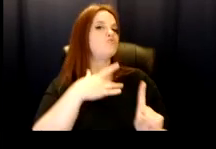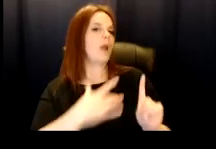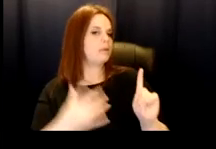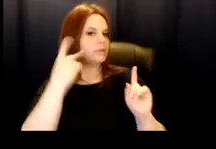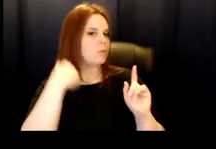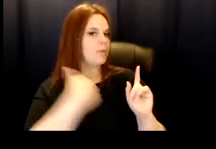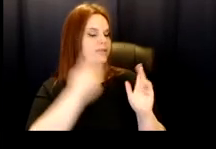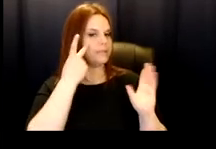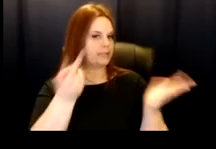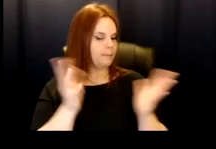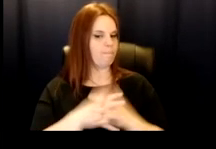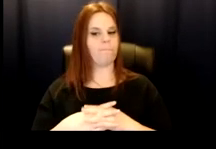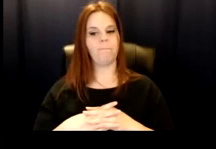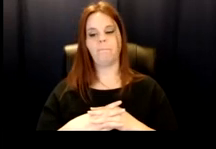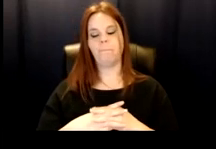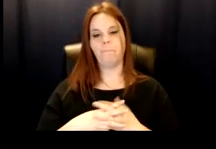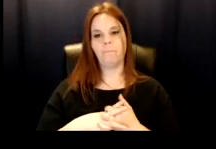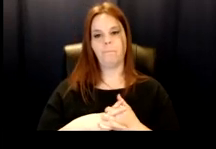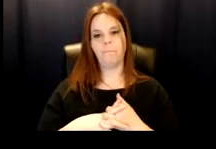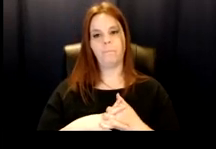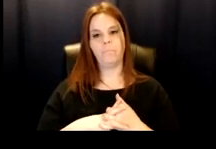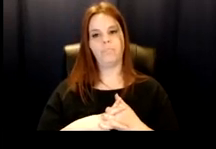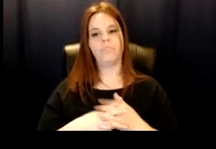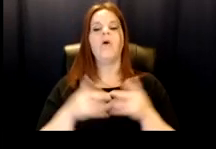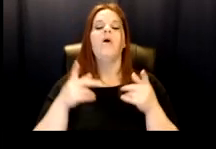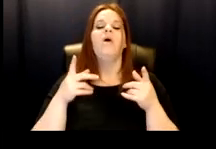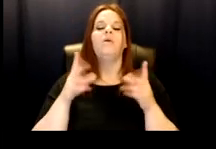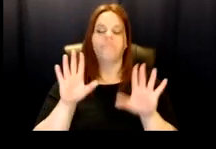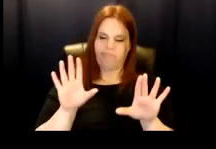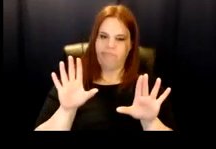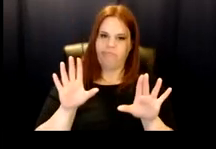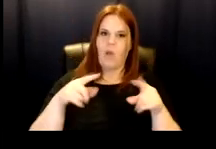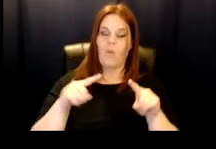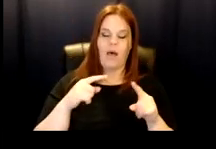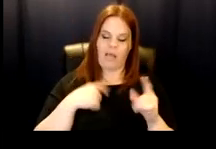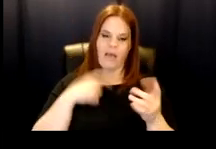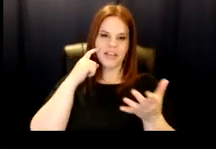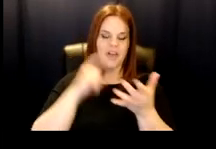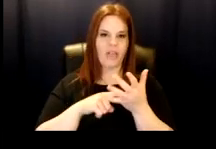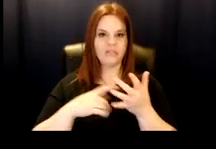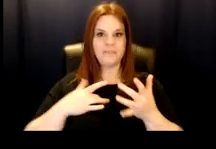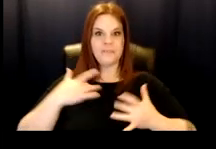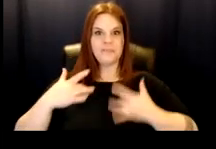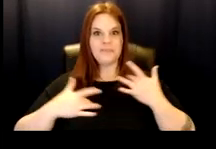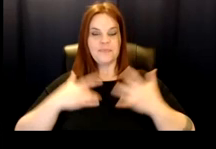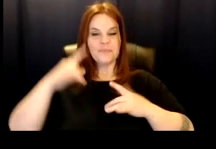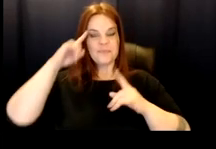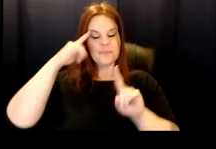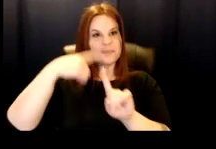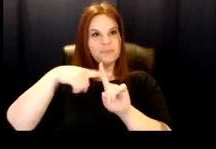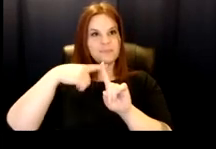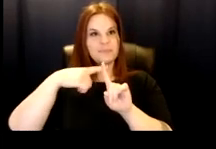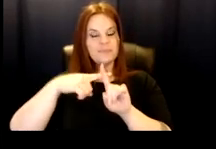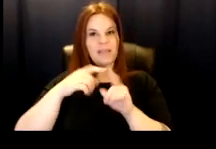While I acknowledge the excitement and hopefulness the expanded telework, availability of captions